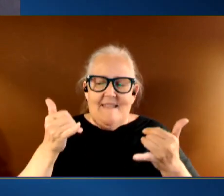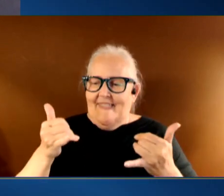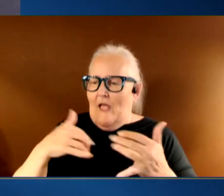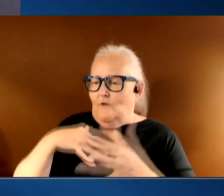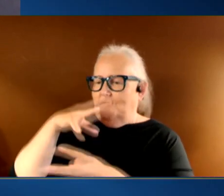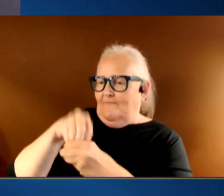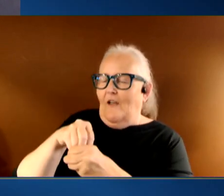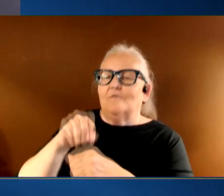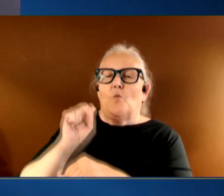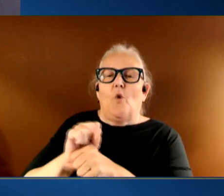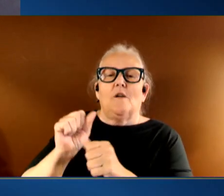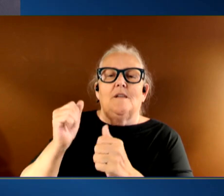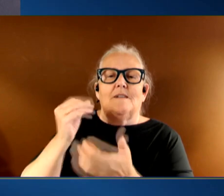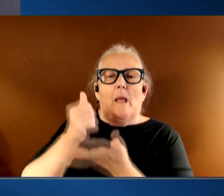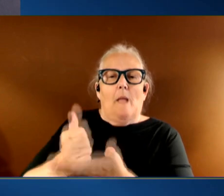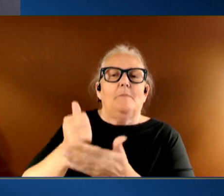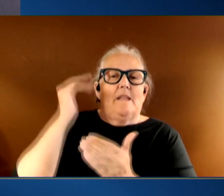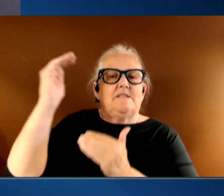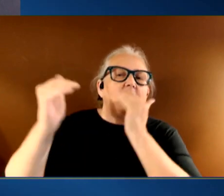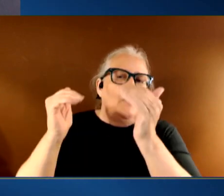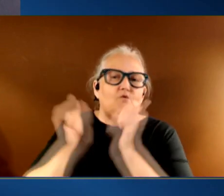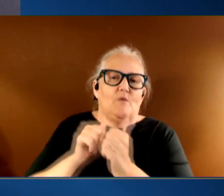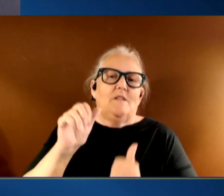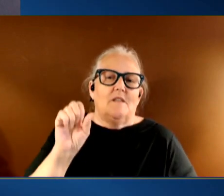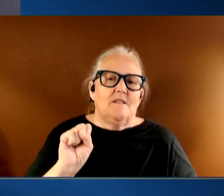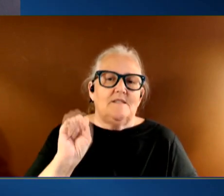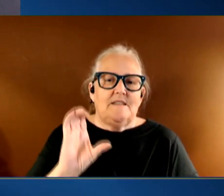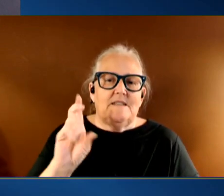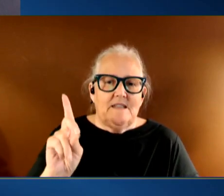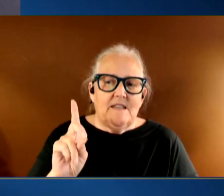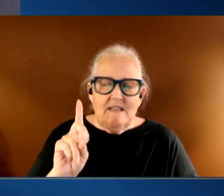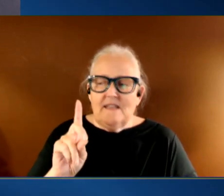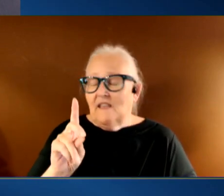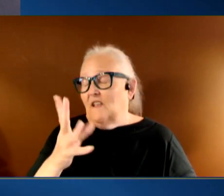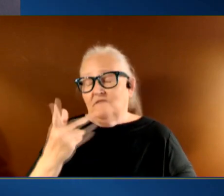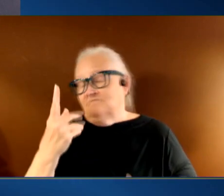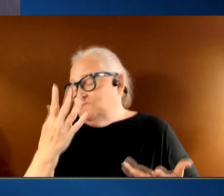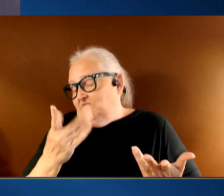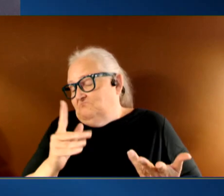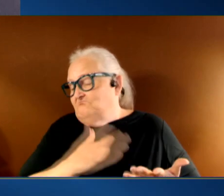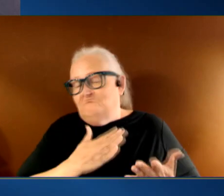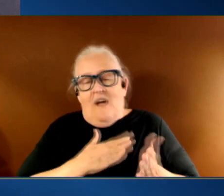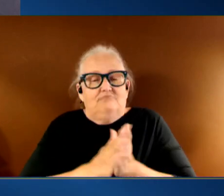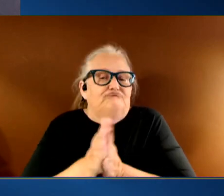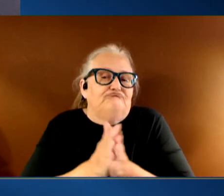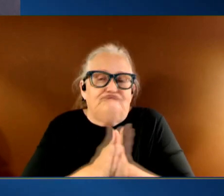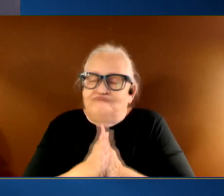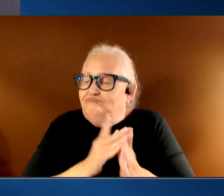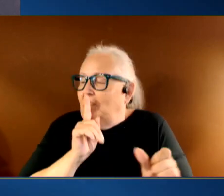with sickle cell disease. And it's been a passion and a commitment of mine forever. So, if anybody